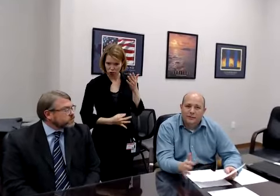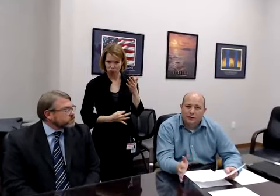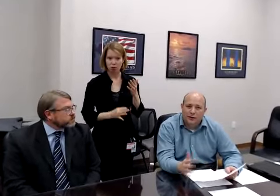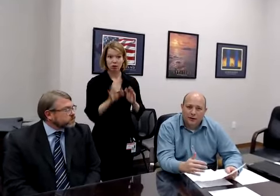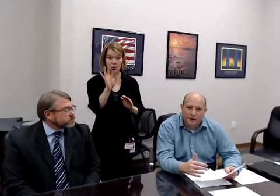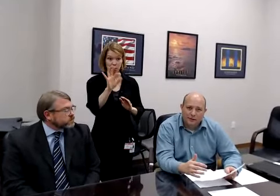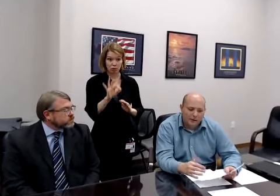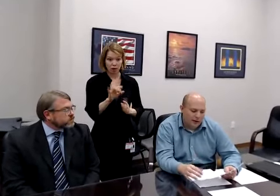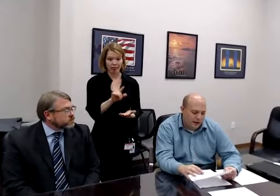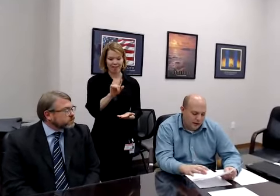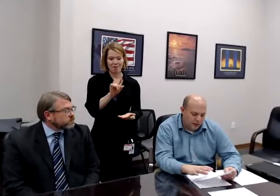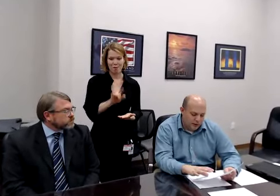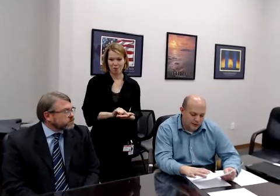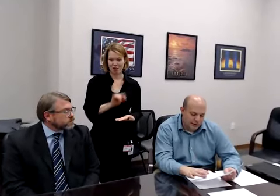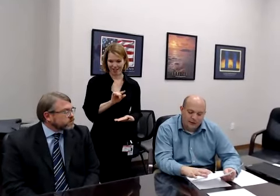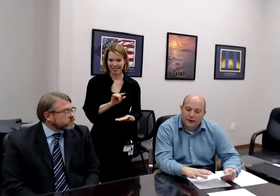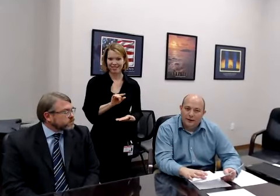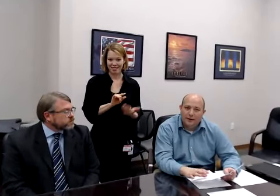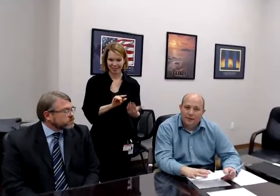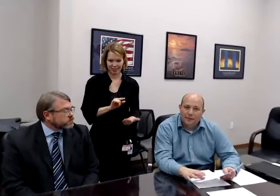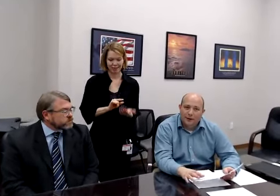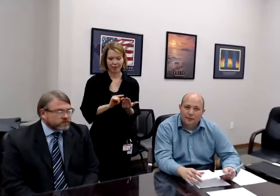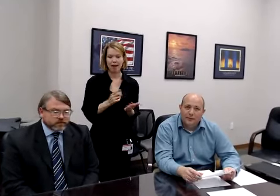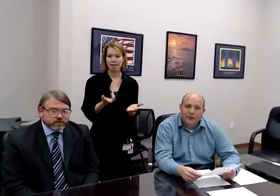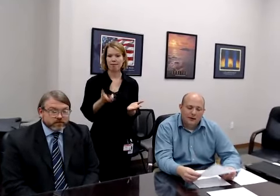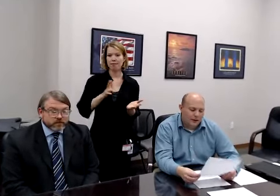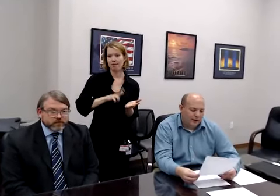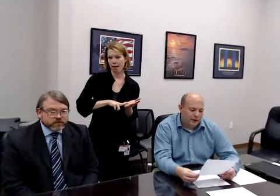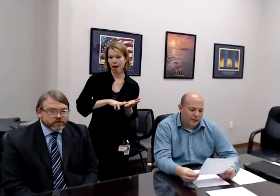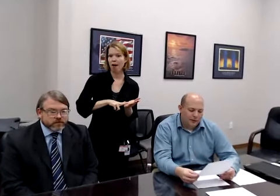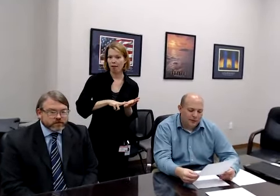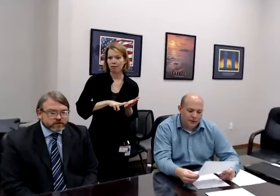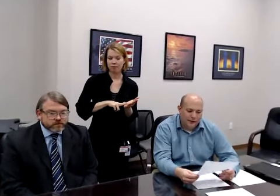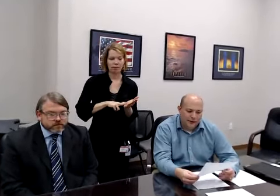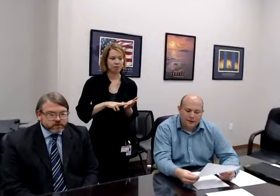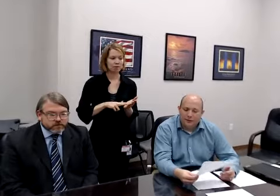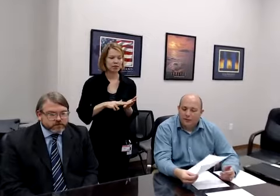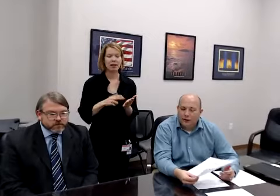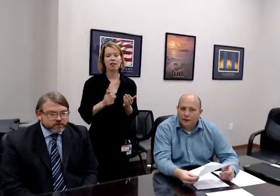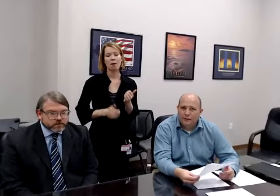and then print it off and you just need to sign it down at the bottom. And that's probably the easiest way